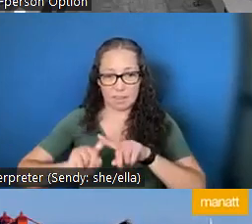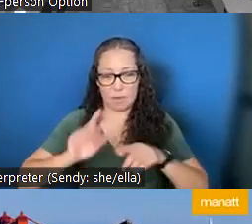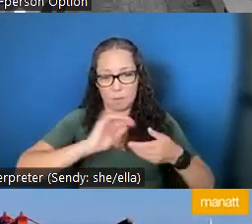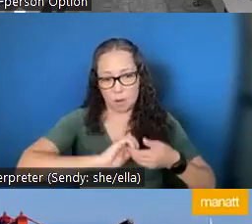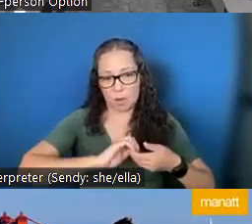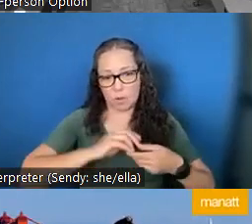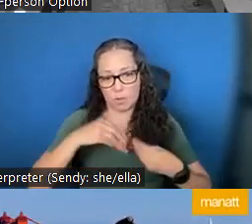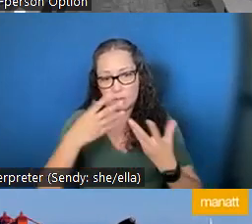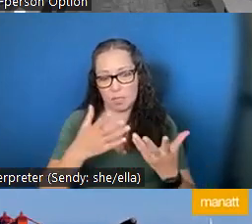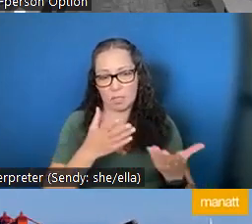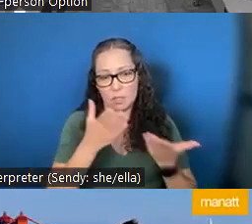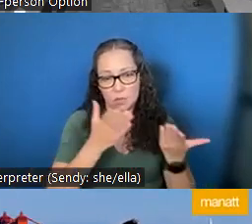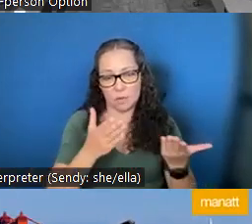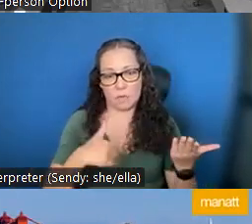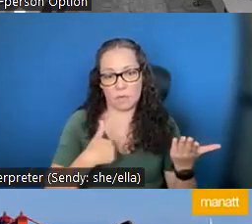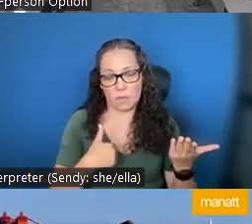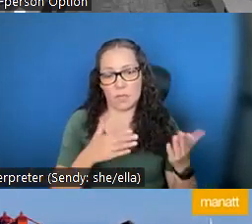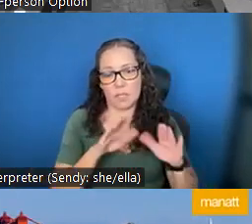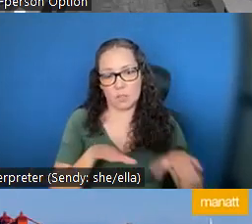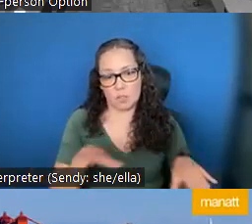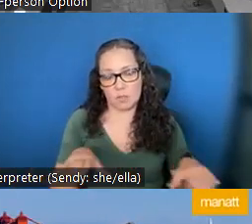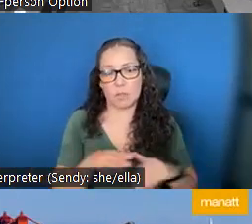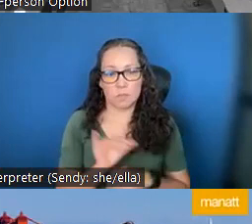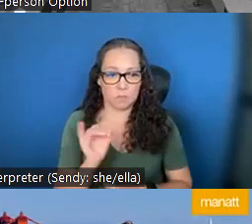Youth too in terms of that critical referral piece so thank you so much for your comments